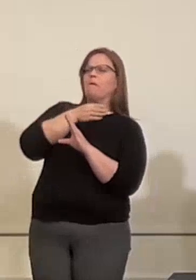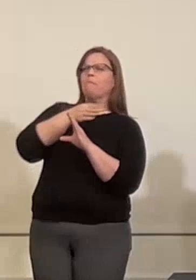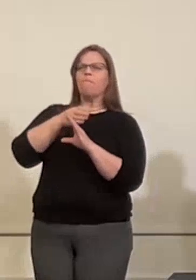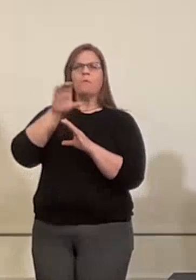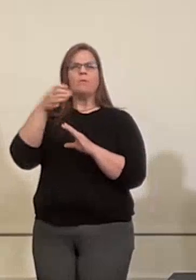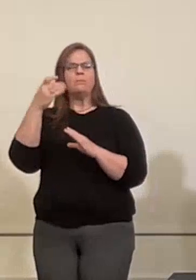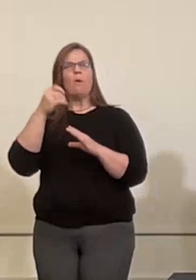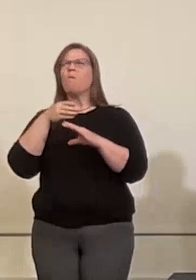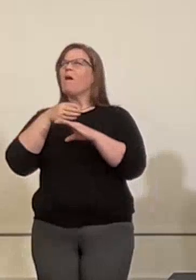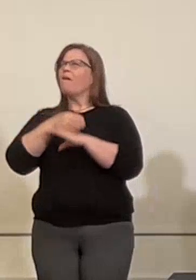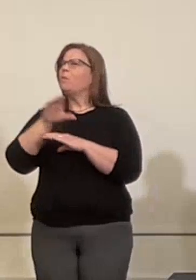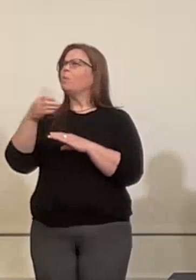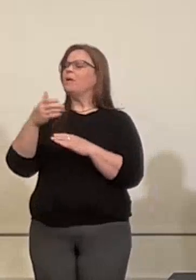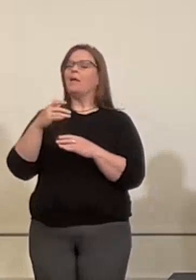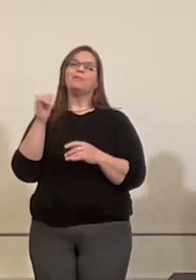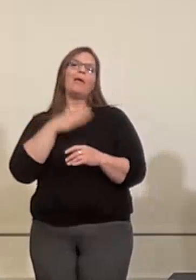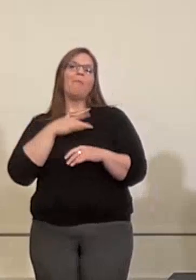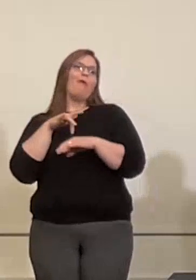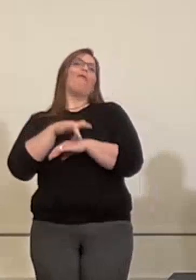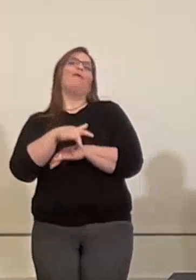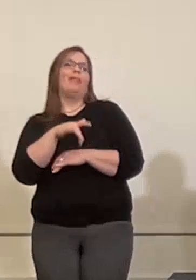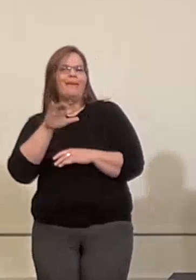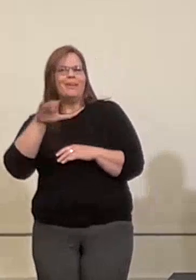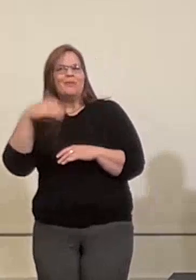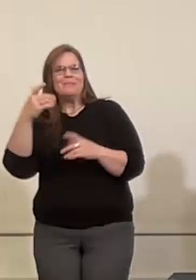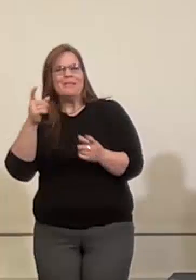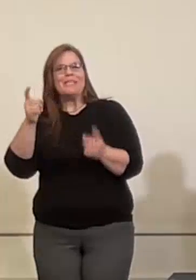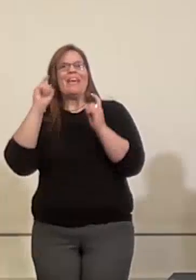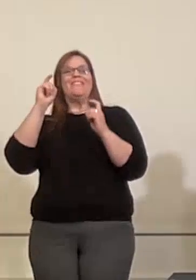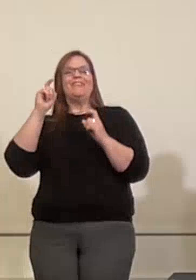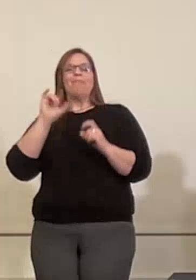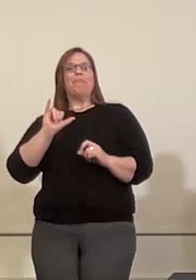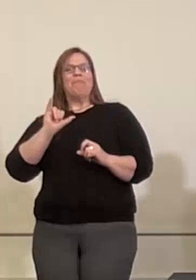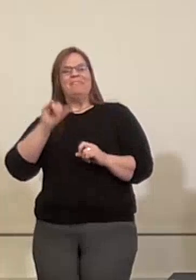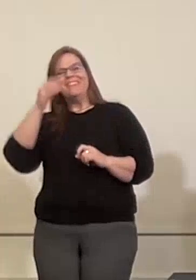It was like my early Christmas present, but I started using it